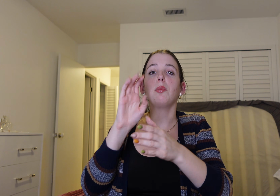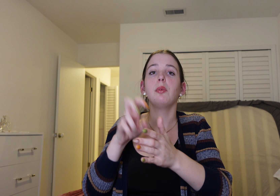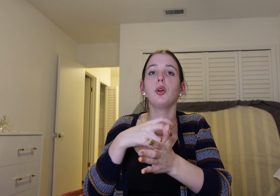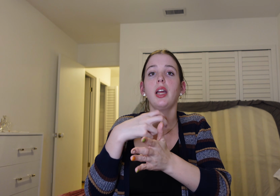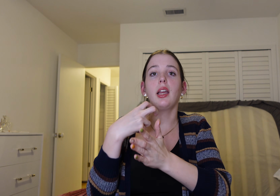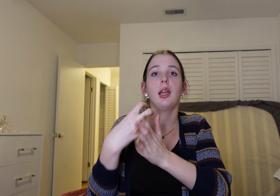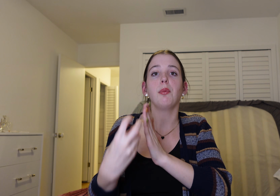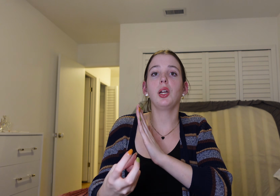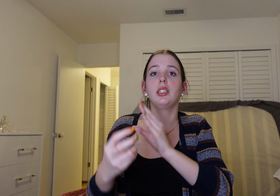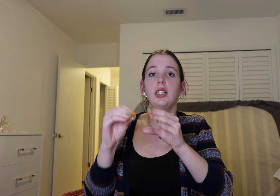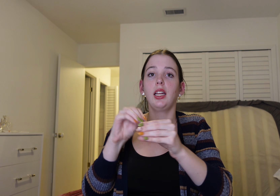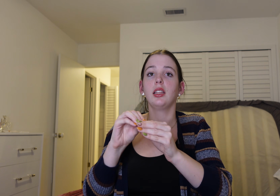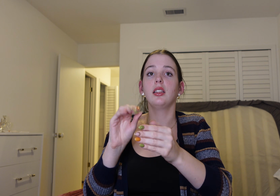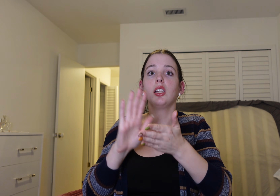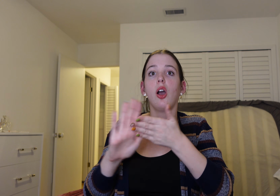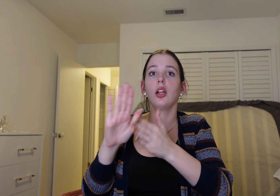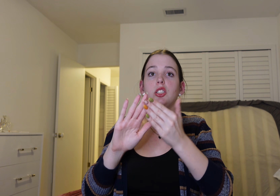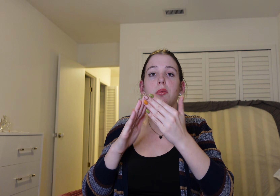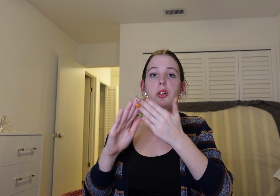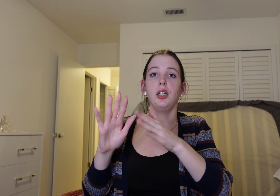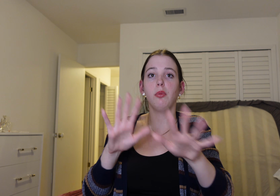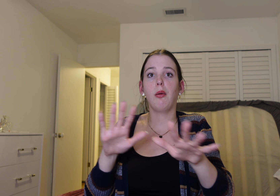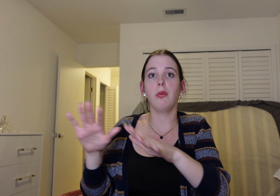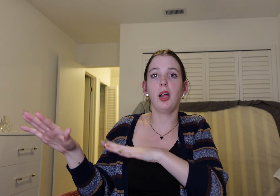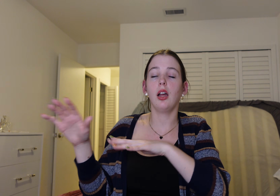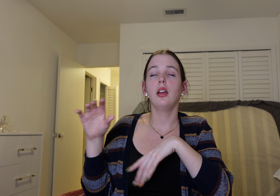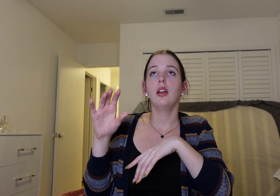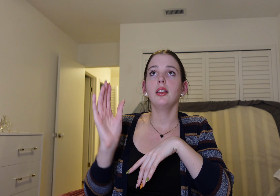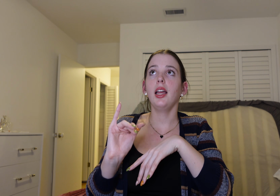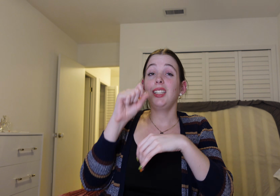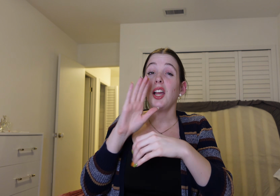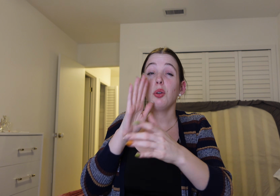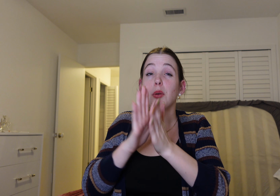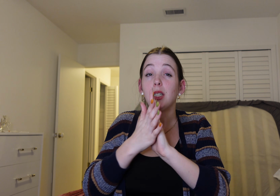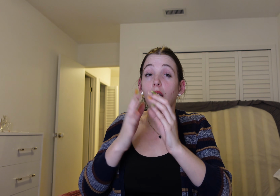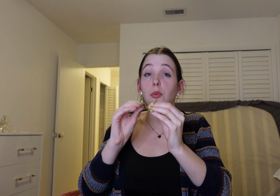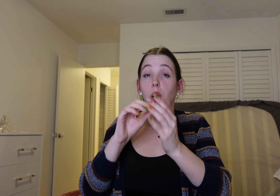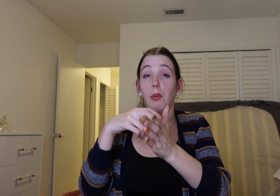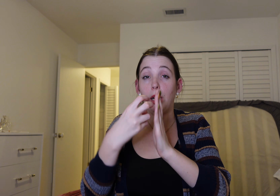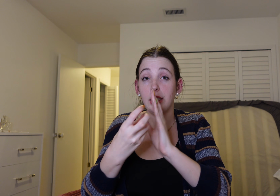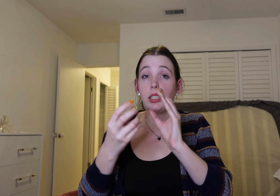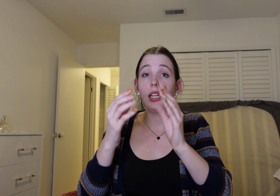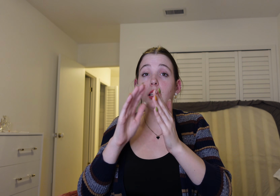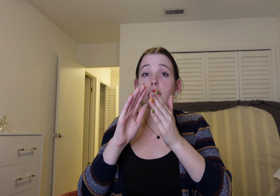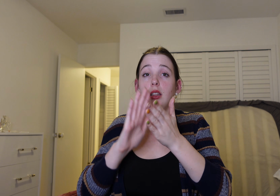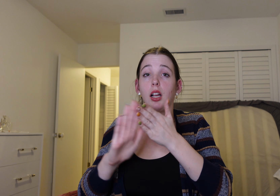You'll be more like immersed in the college community, blah, blah, blah like, yeah, you will become more immersed in the